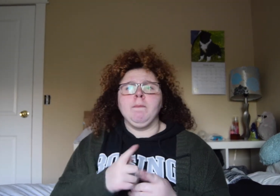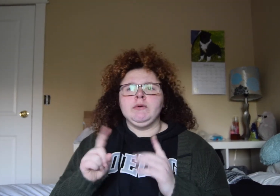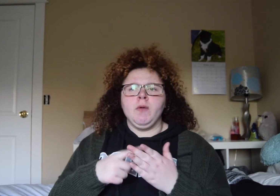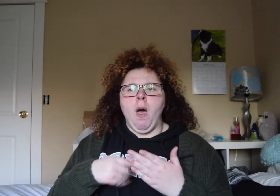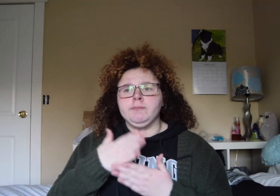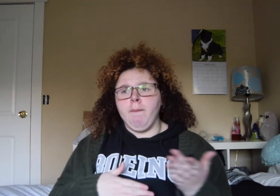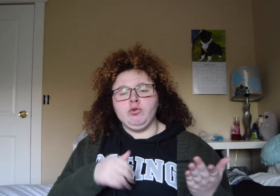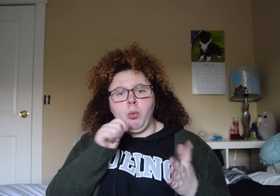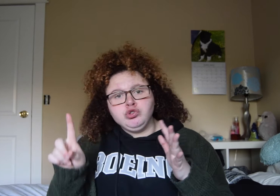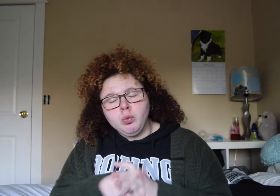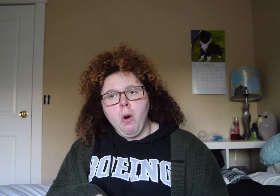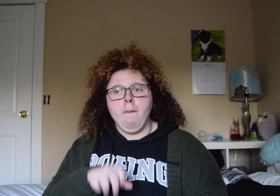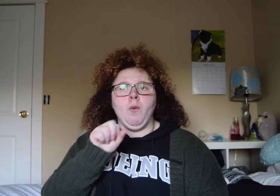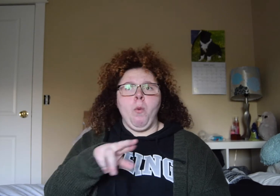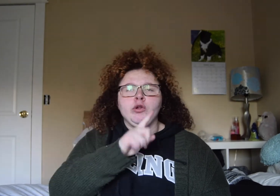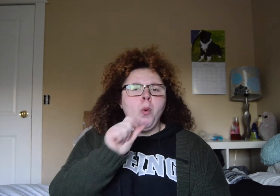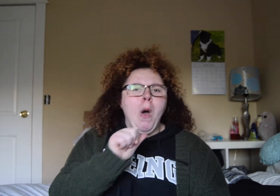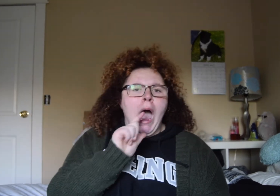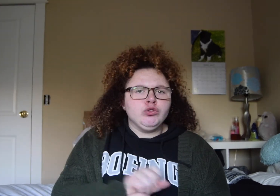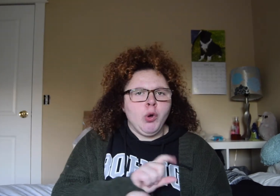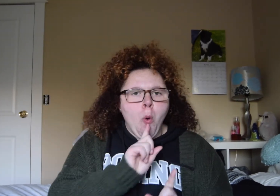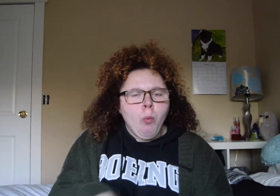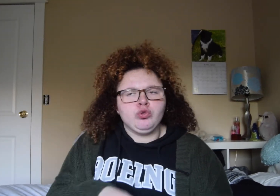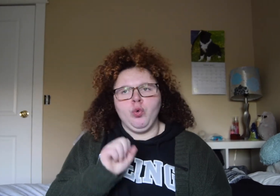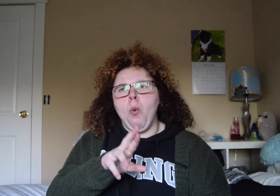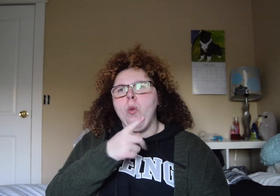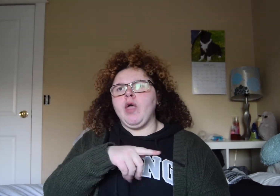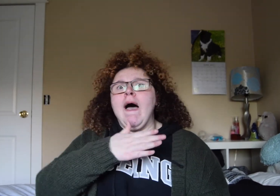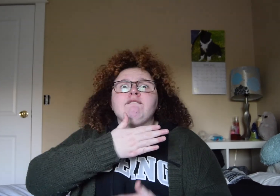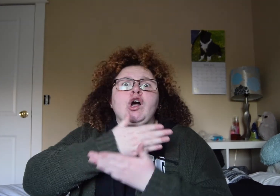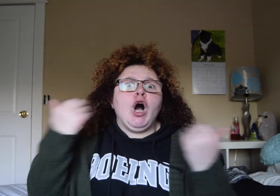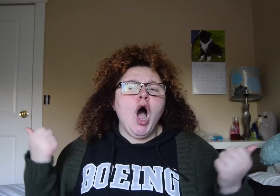But sometimes, they don't show up, they don't actually order one or forgot to get one